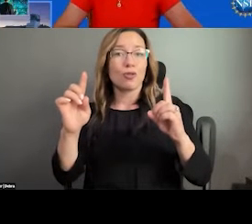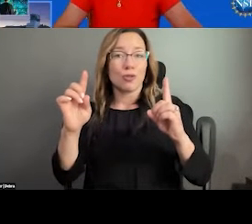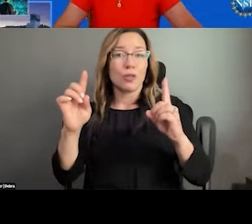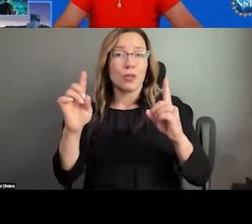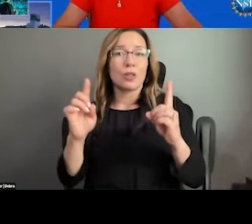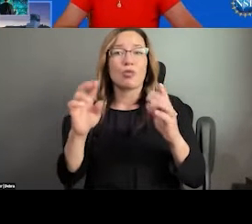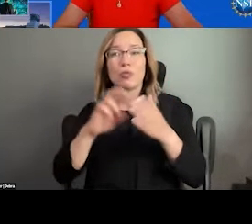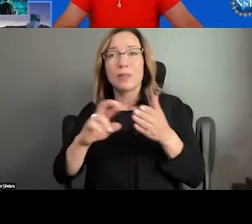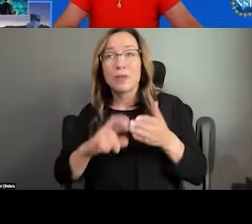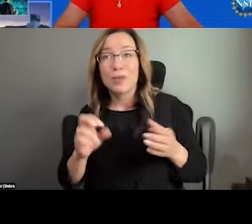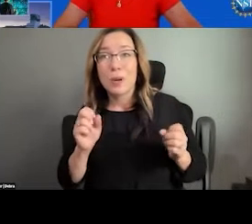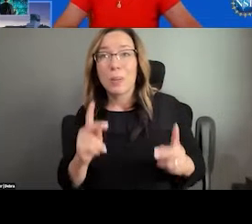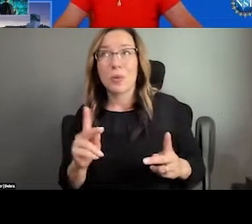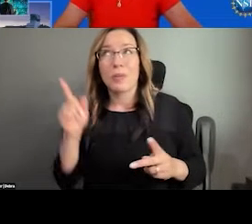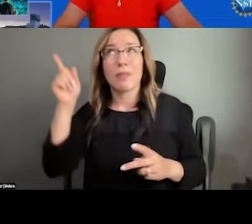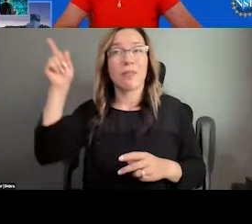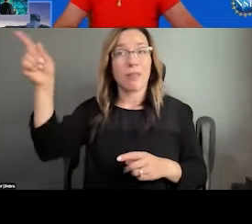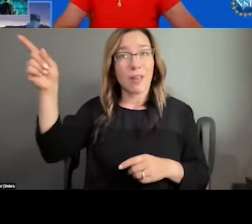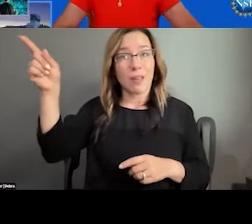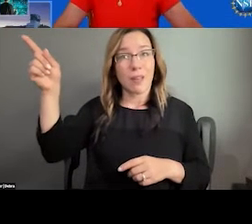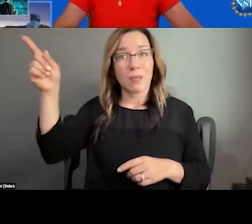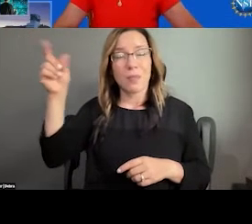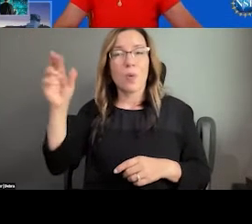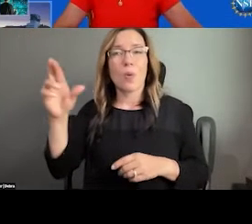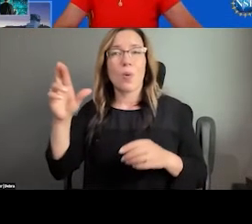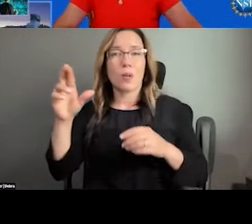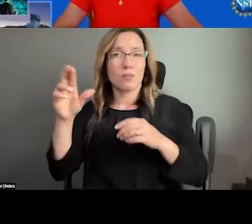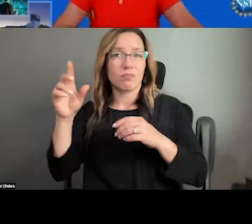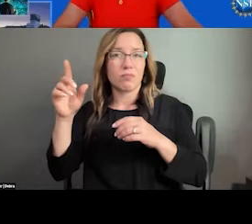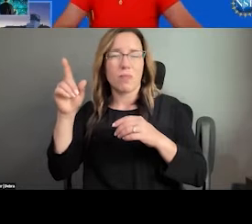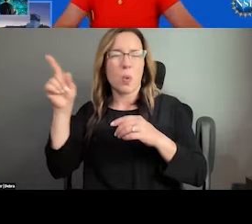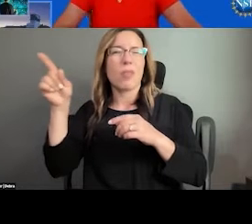the foreign organization or foreign individual offers to the US.